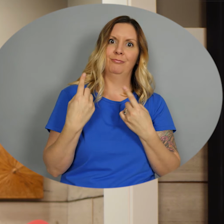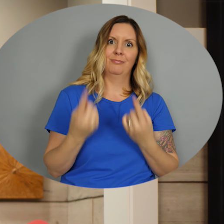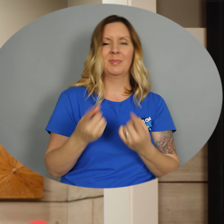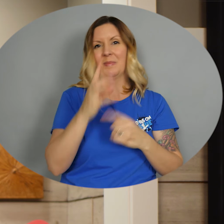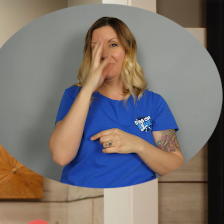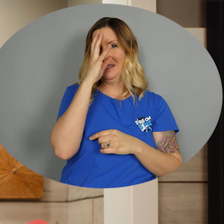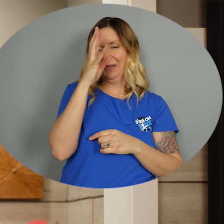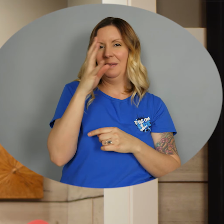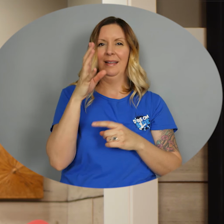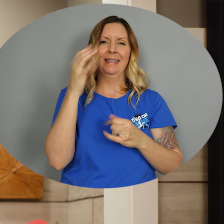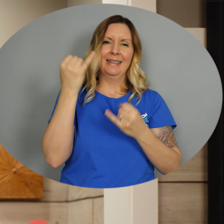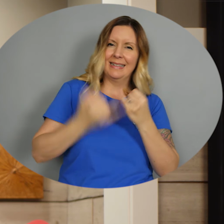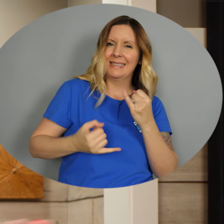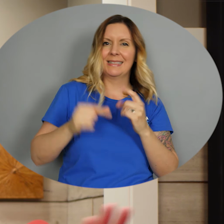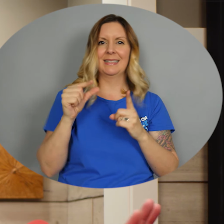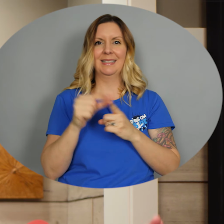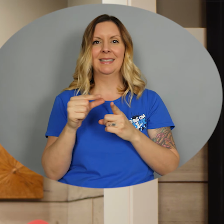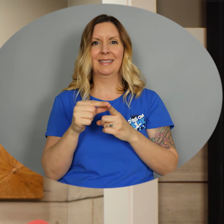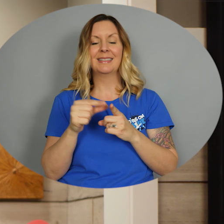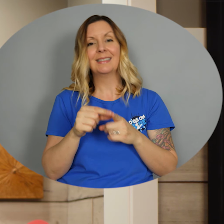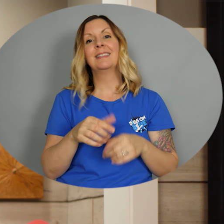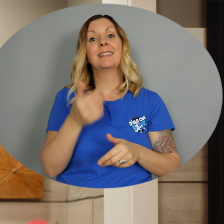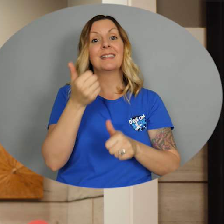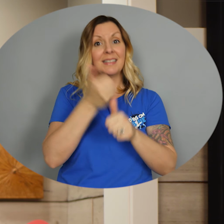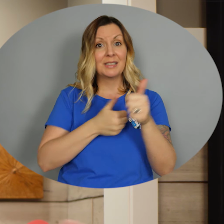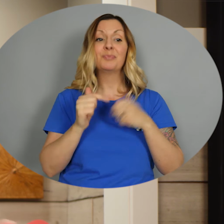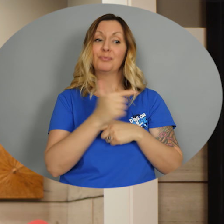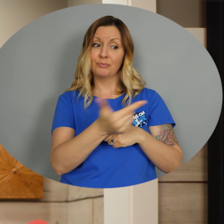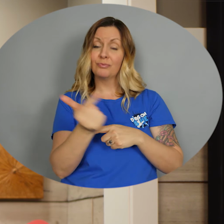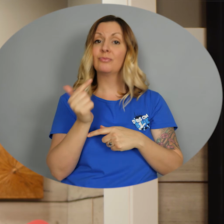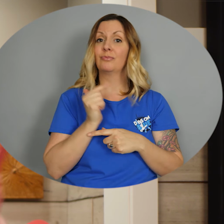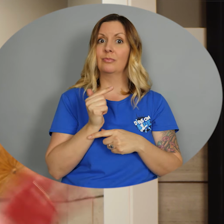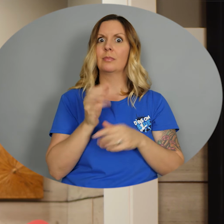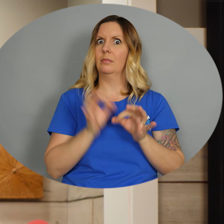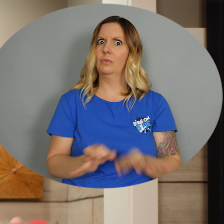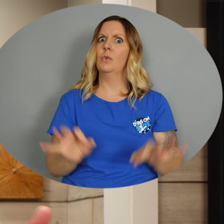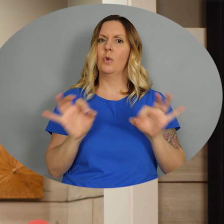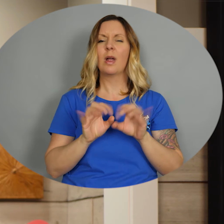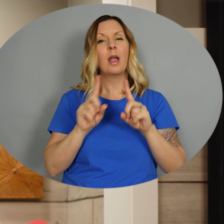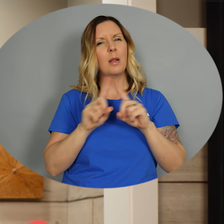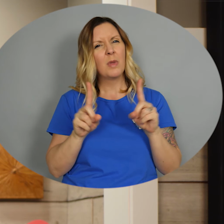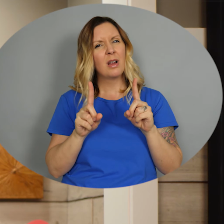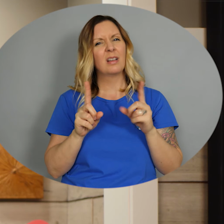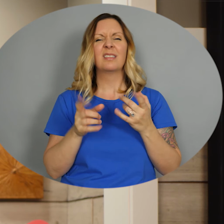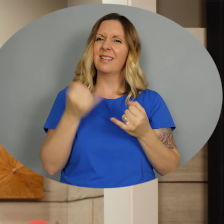rounds to create one final word. And while all the prior rounds are important, it’s